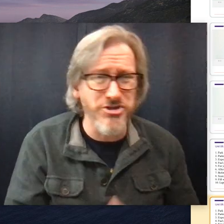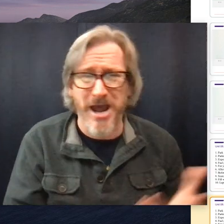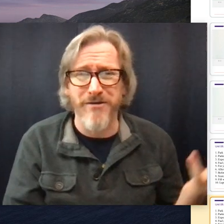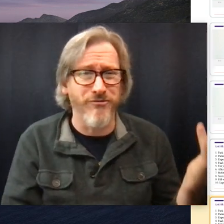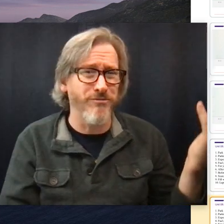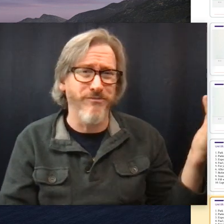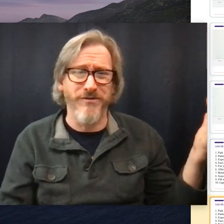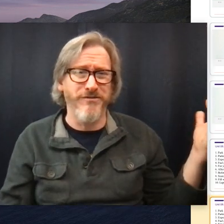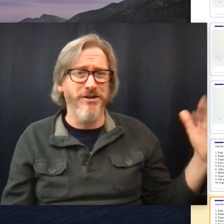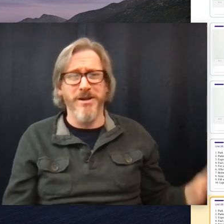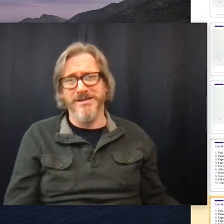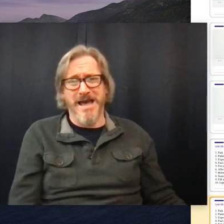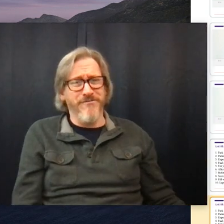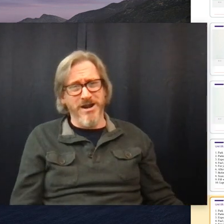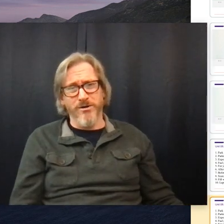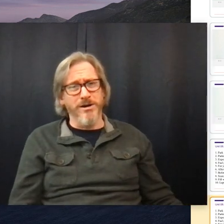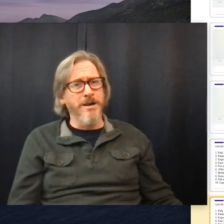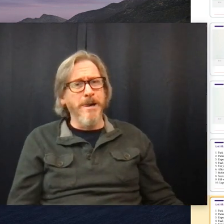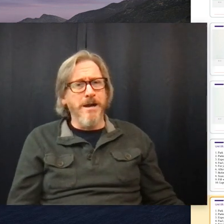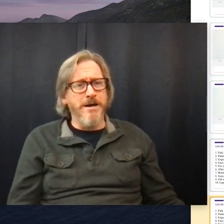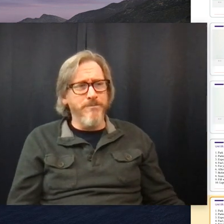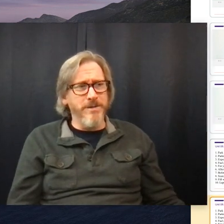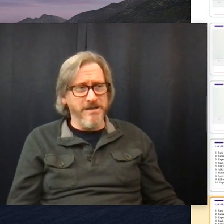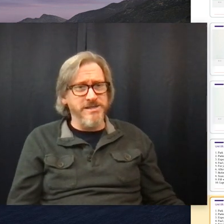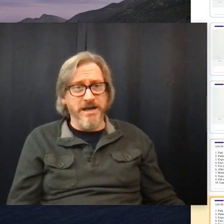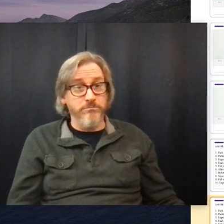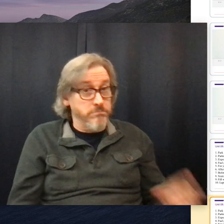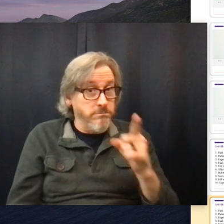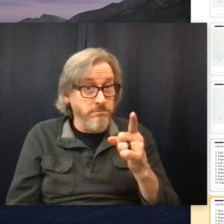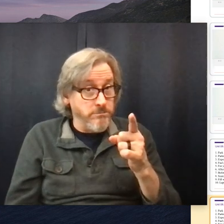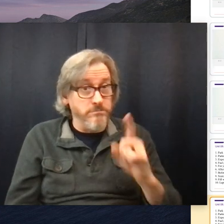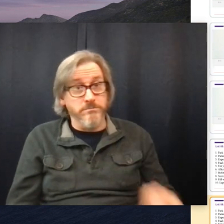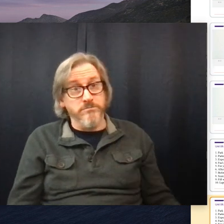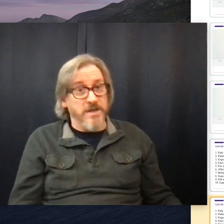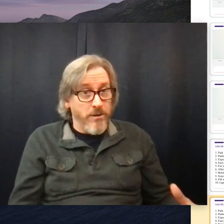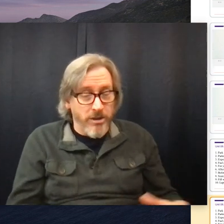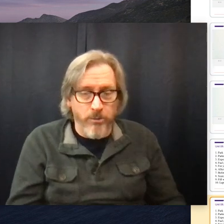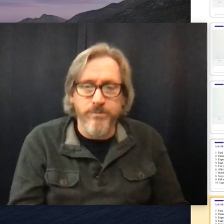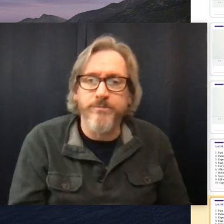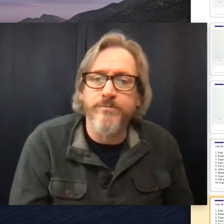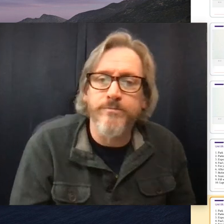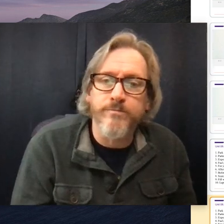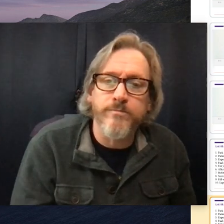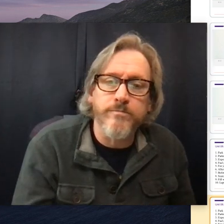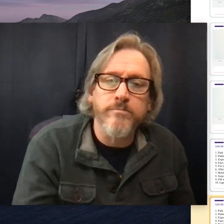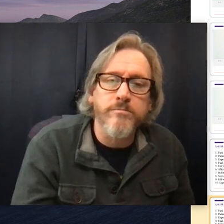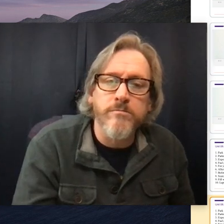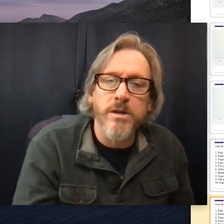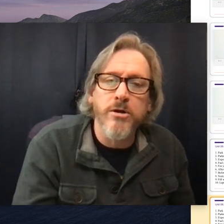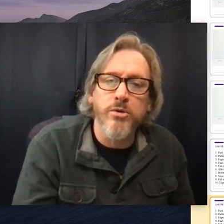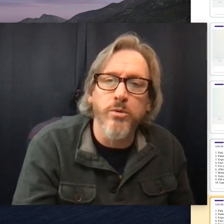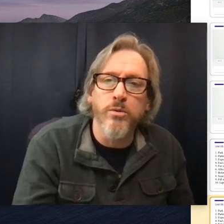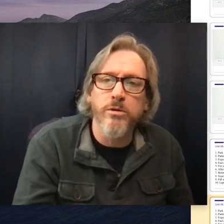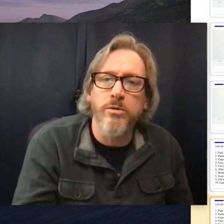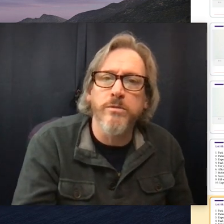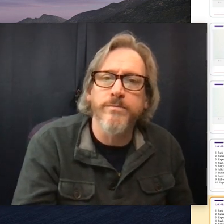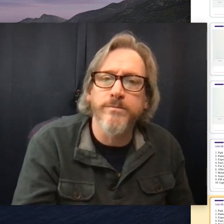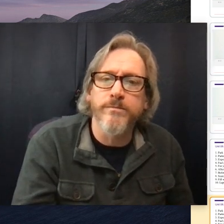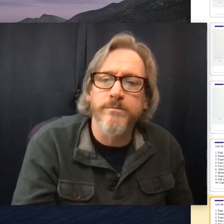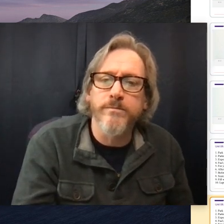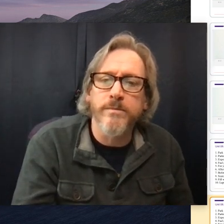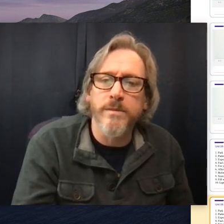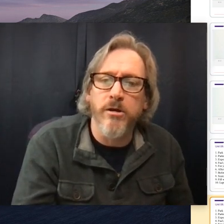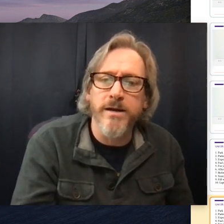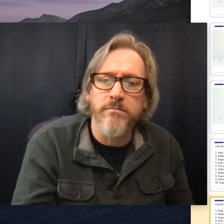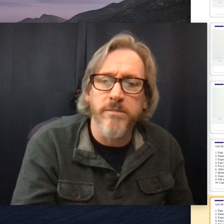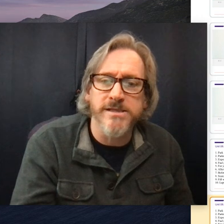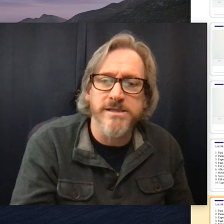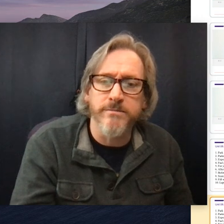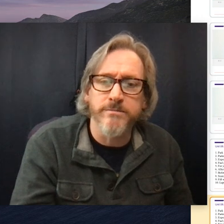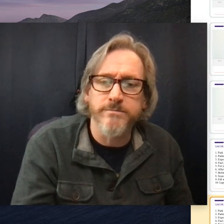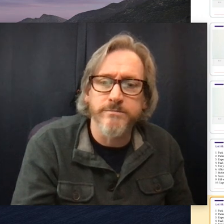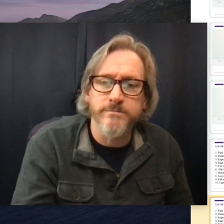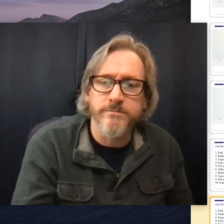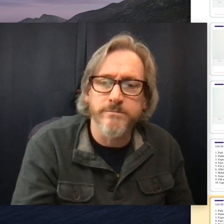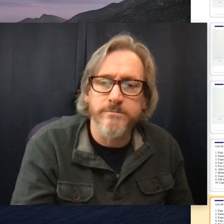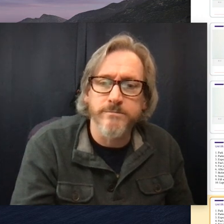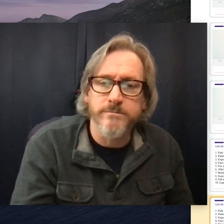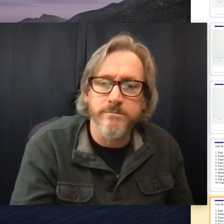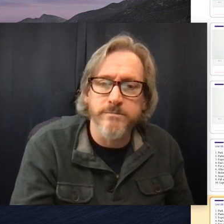a chat for 15 minutes half an hour um inside that will help cool cool all right that's it